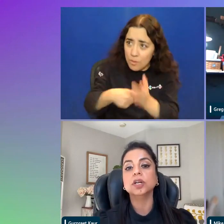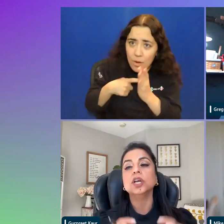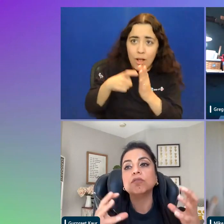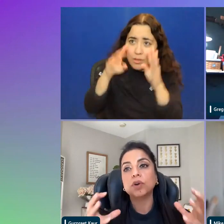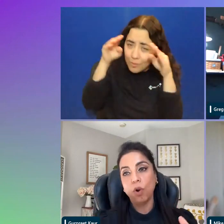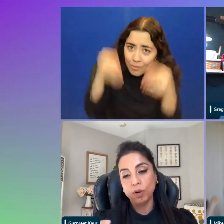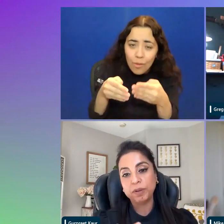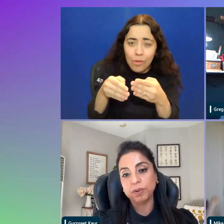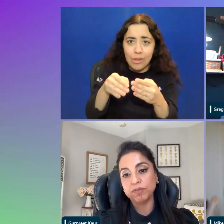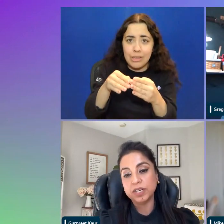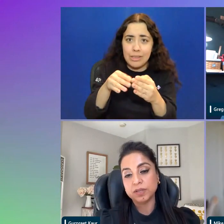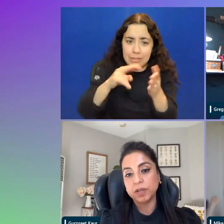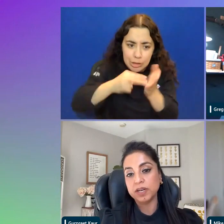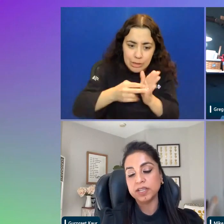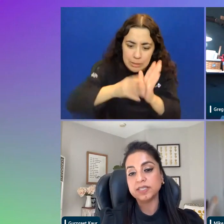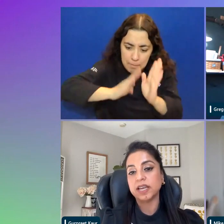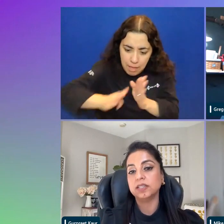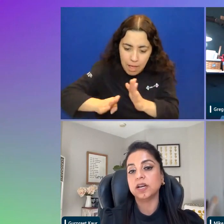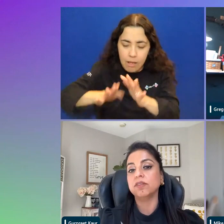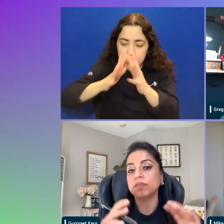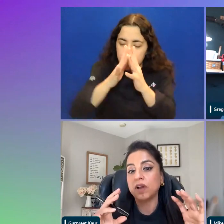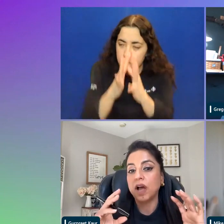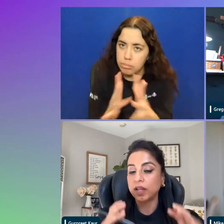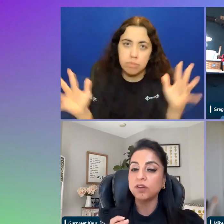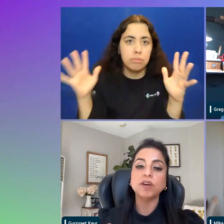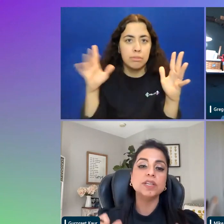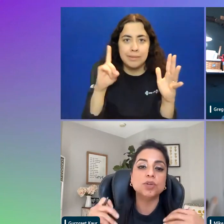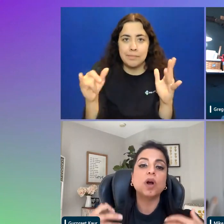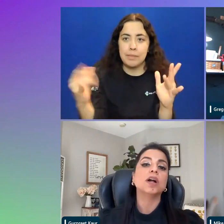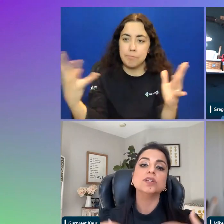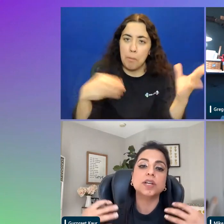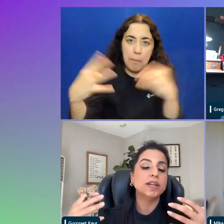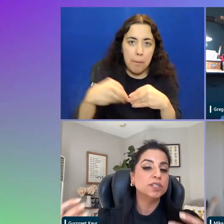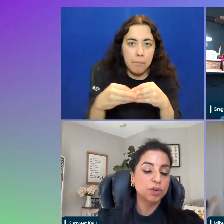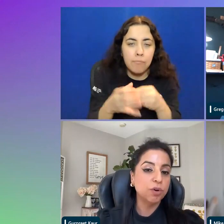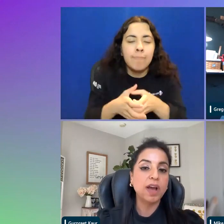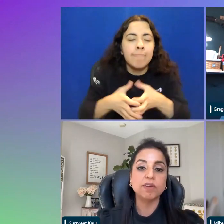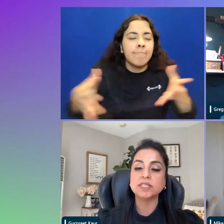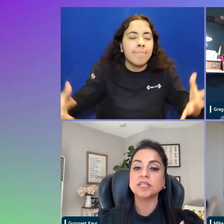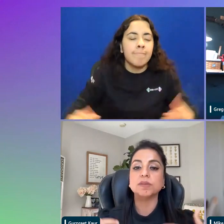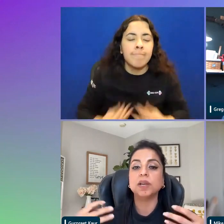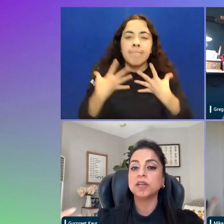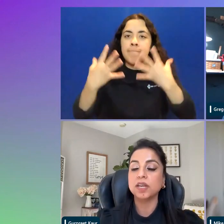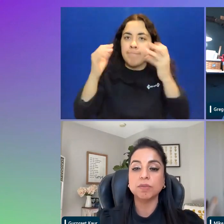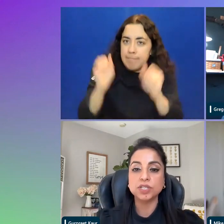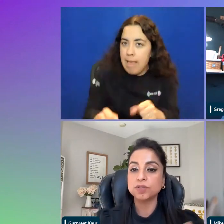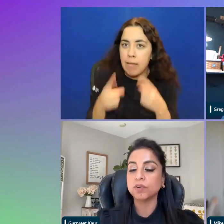people with disabilities can thrive. Otherwise, you can't really, you know, have an accessibility team and just